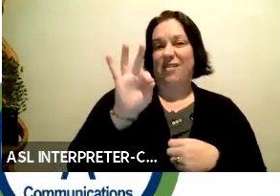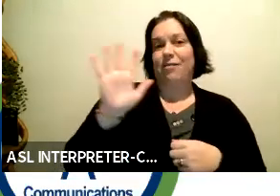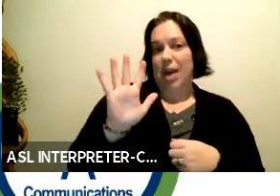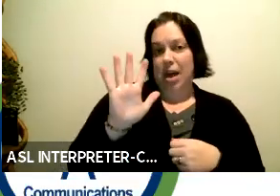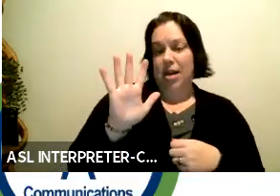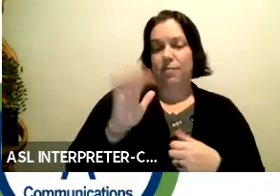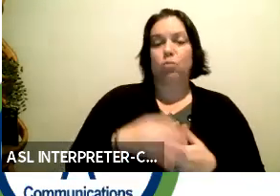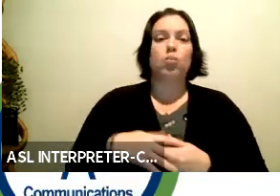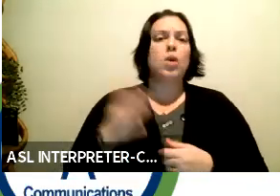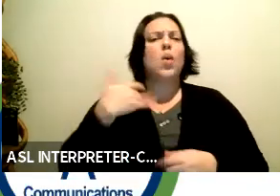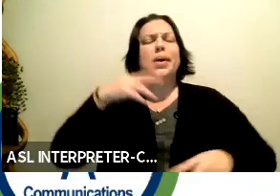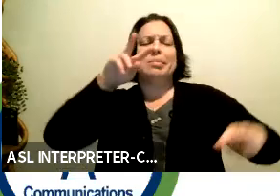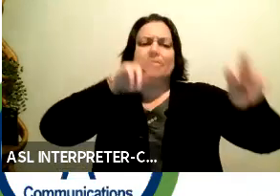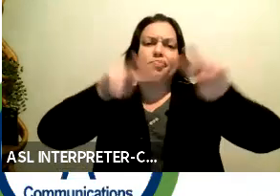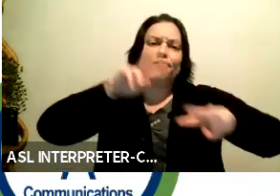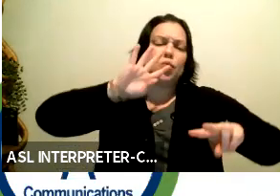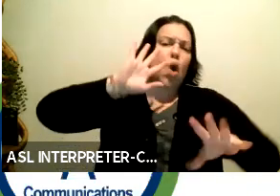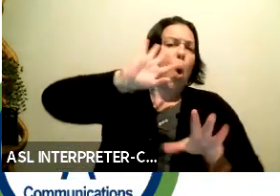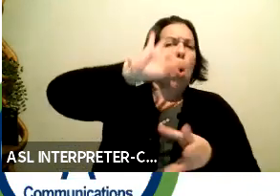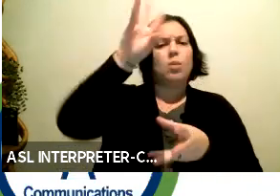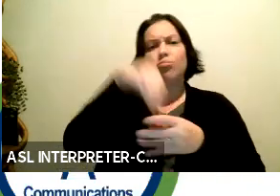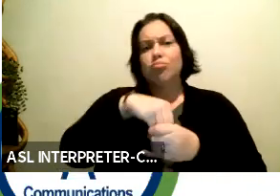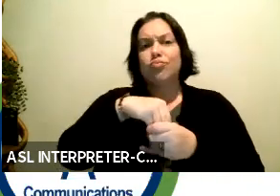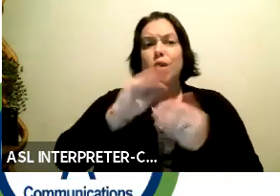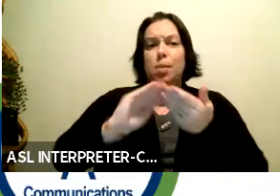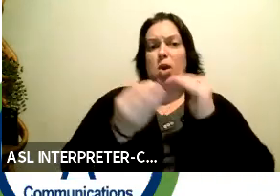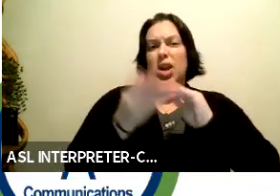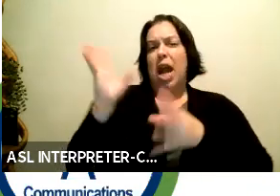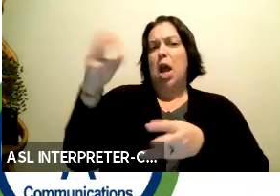we look at the whole community inclusion for coordinating but not we're not the